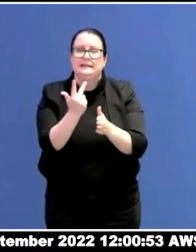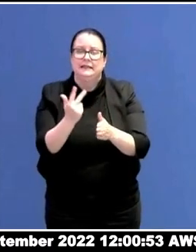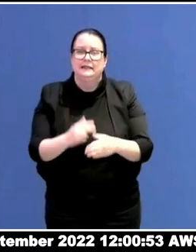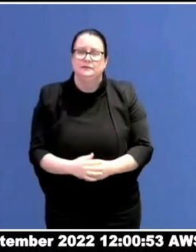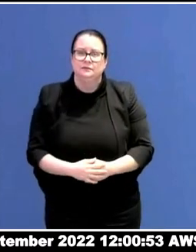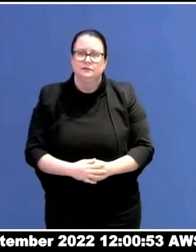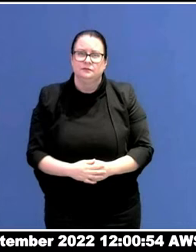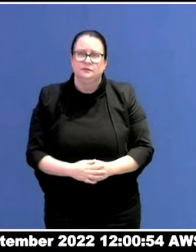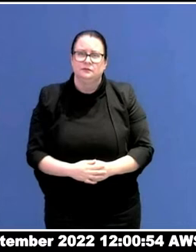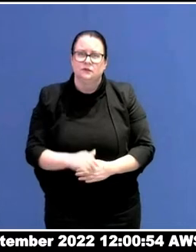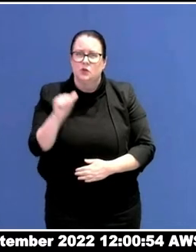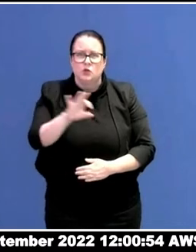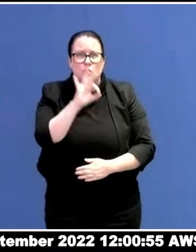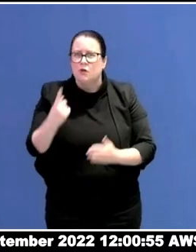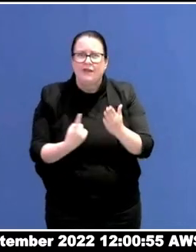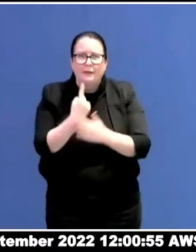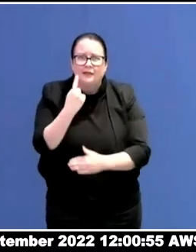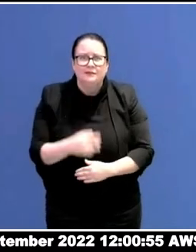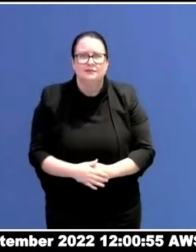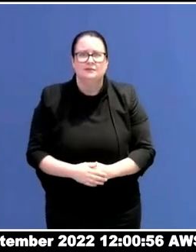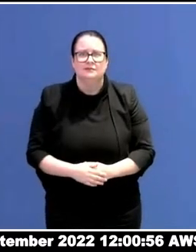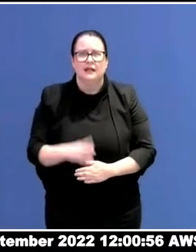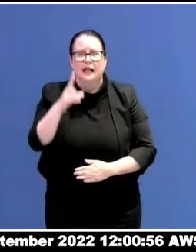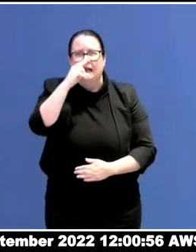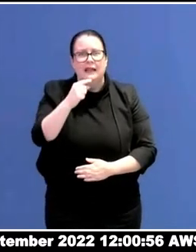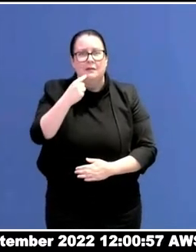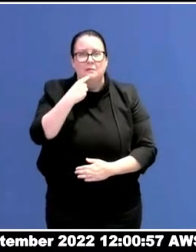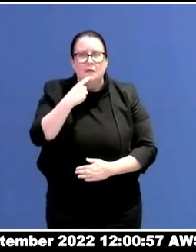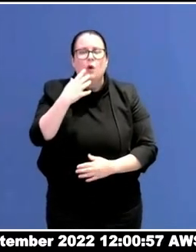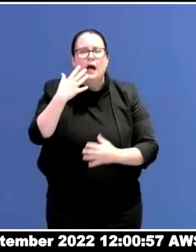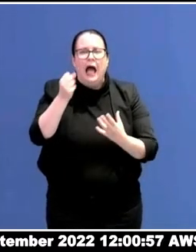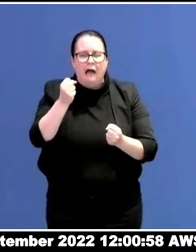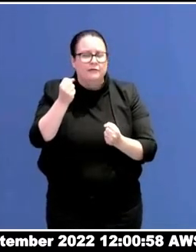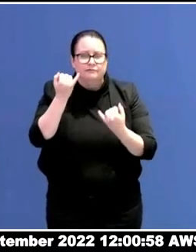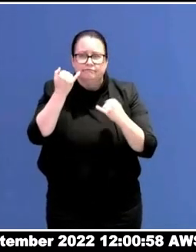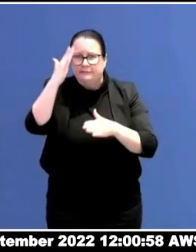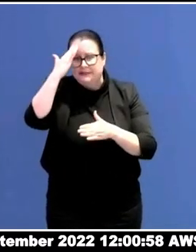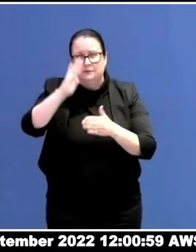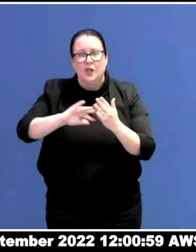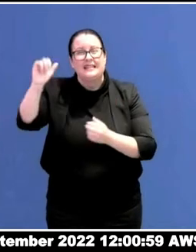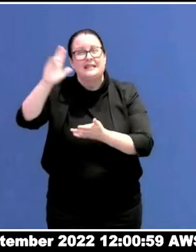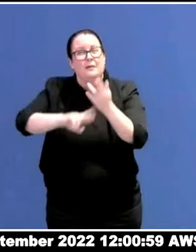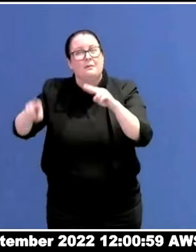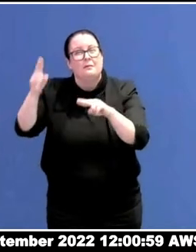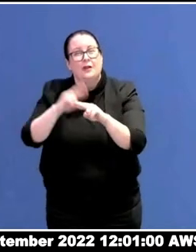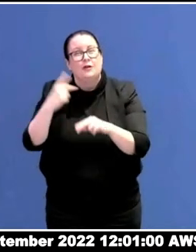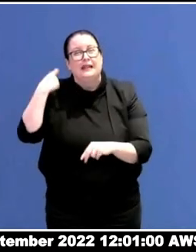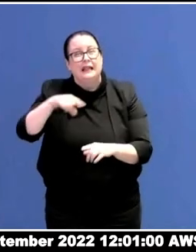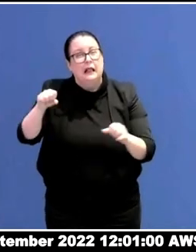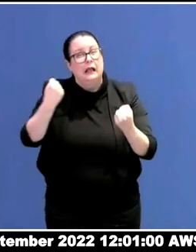That never, ever happens. This young boy has got so much trauma. His mum and dad were killed in a car accident in 2015.